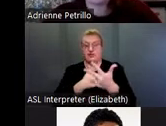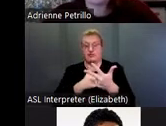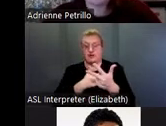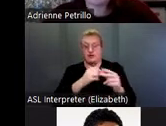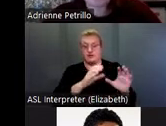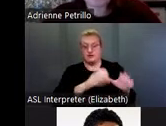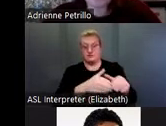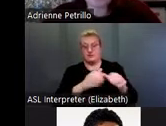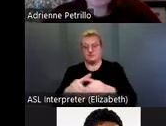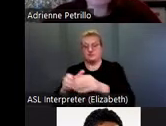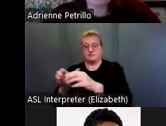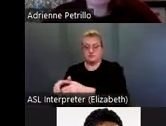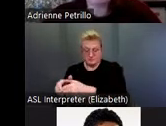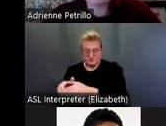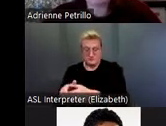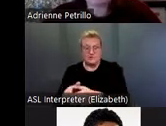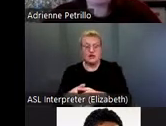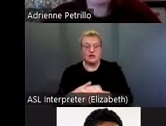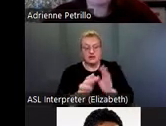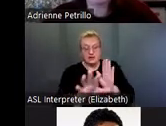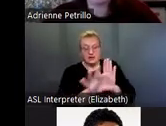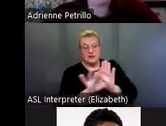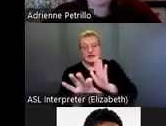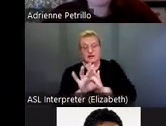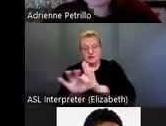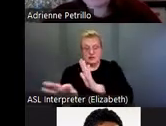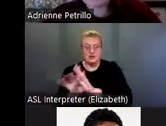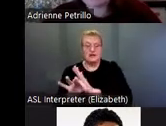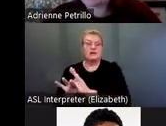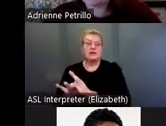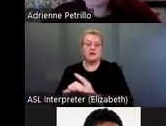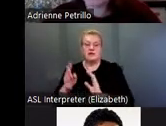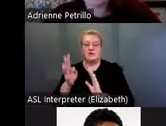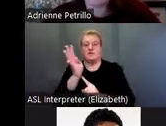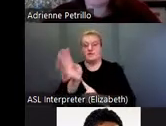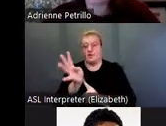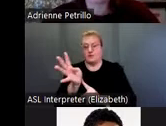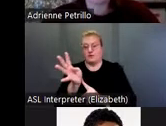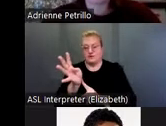and folks who have been selected for those will have four minutes to really just stand up